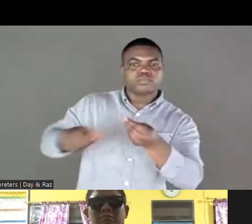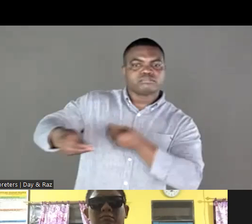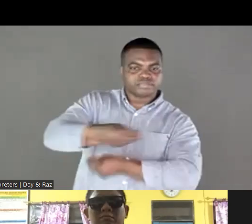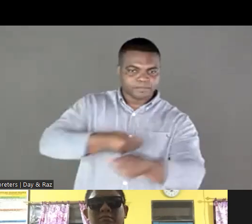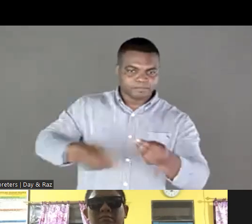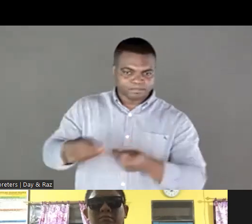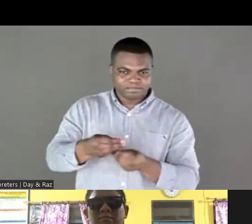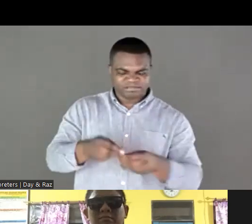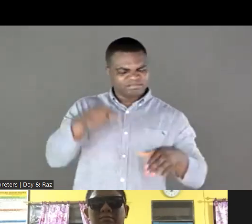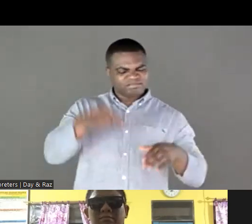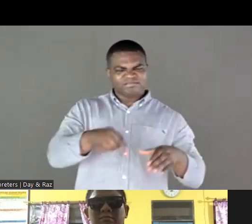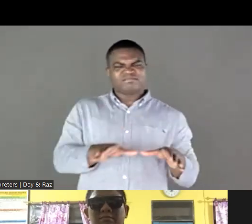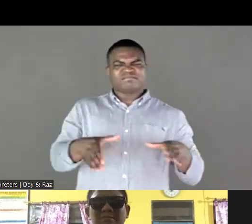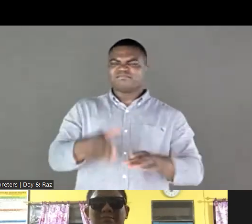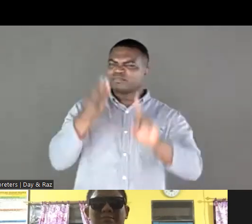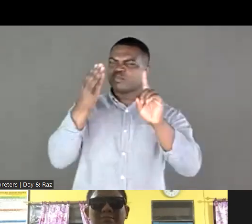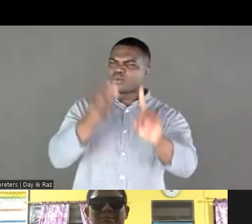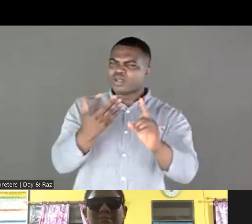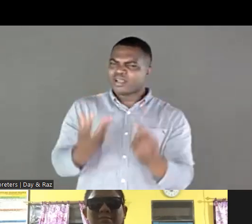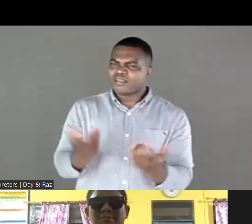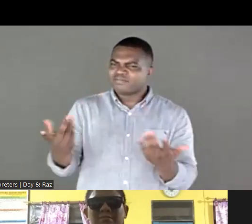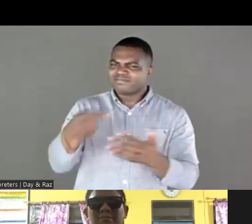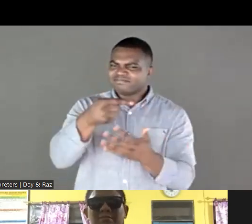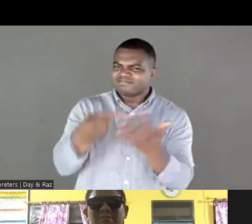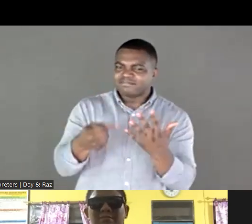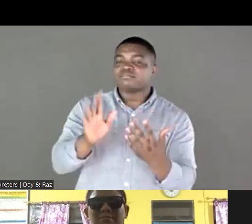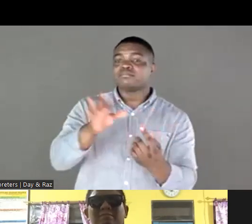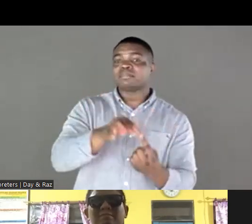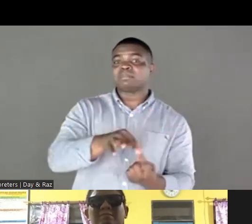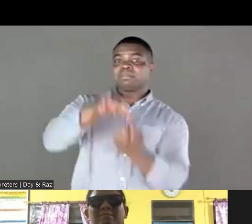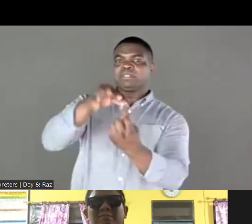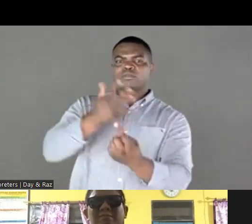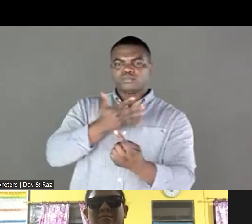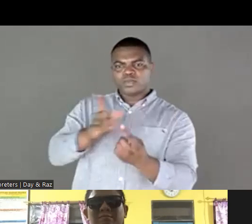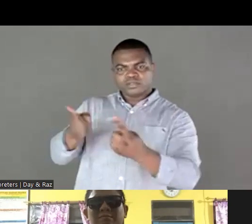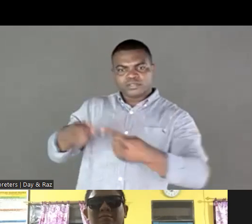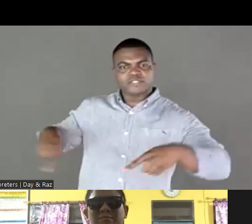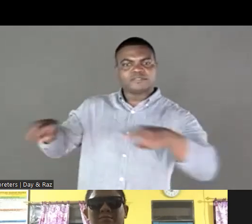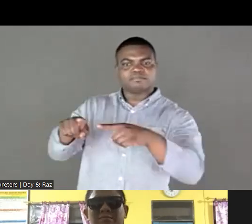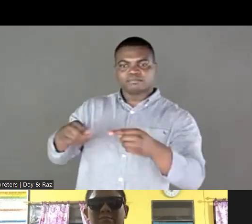We use the network members to really amplify, amplify amplifying the voices of persons with